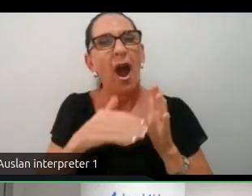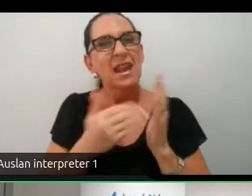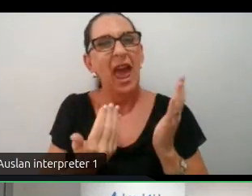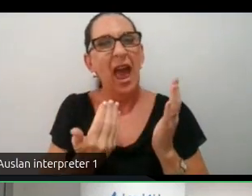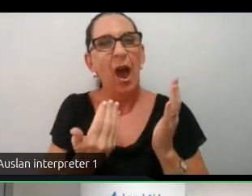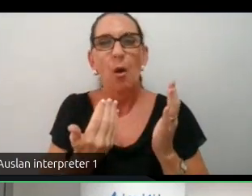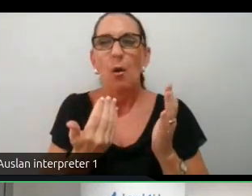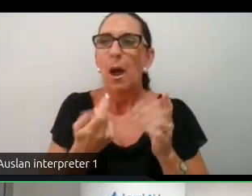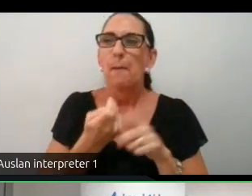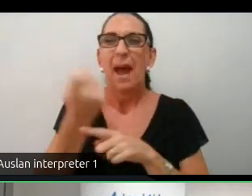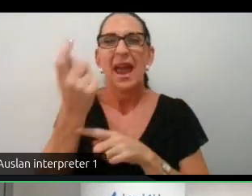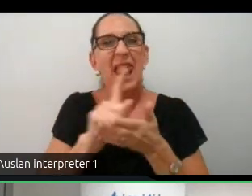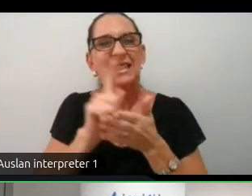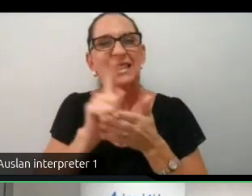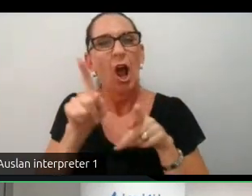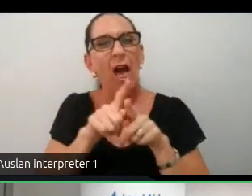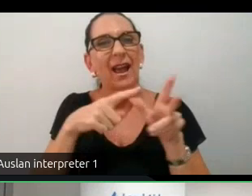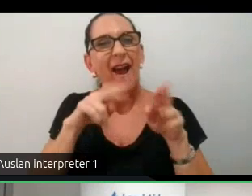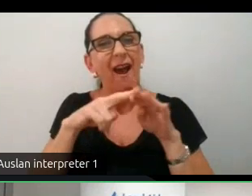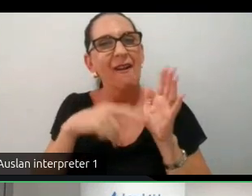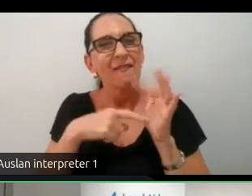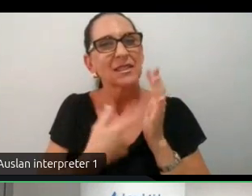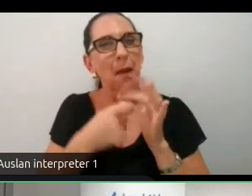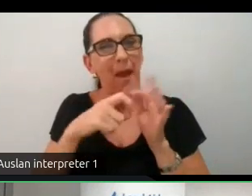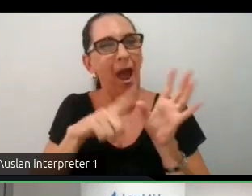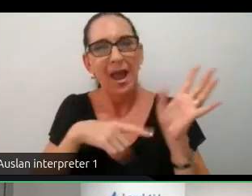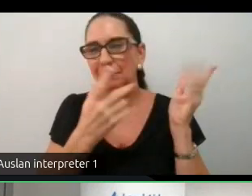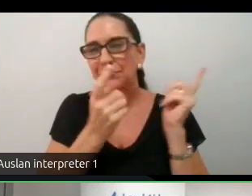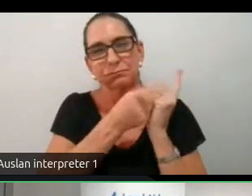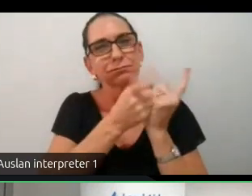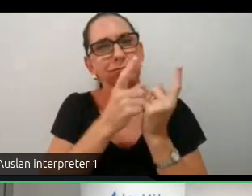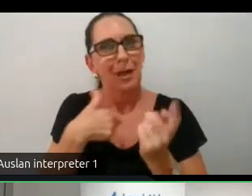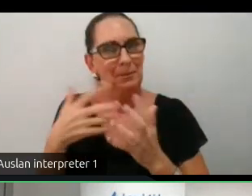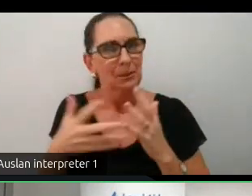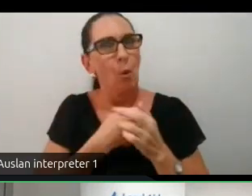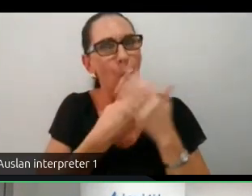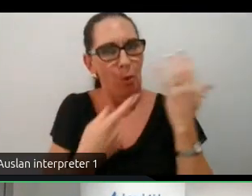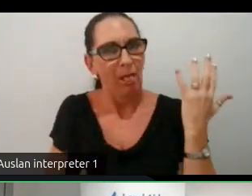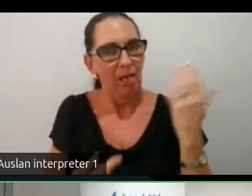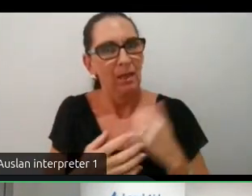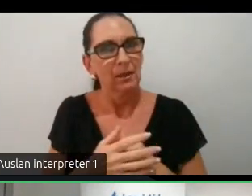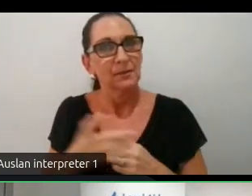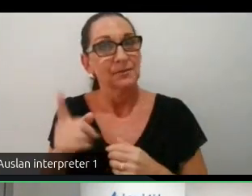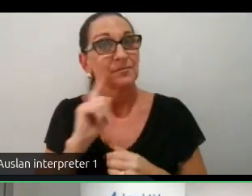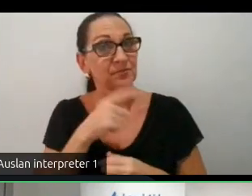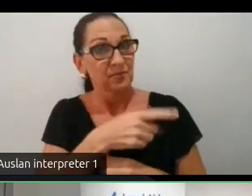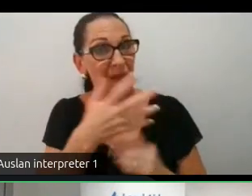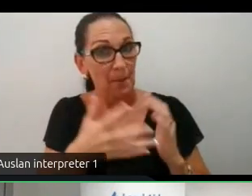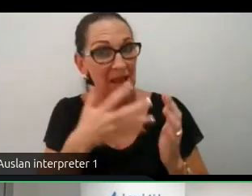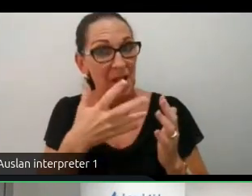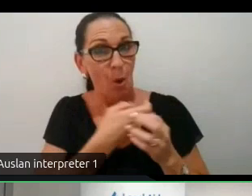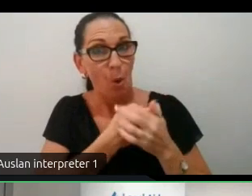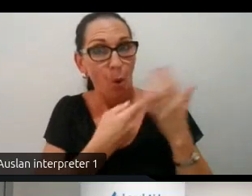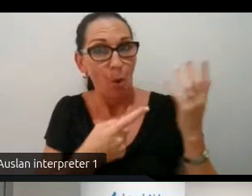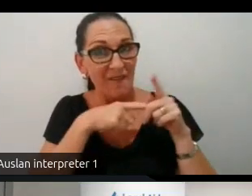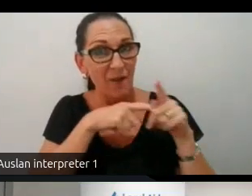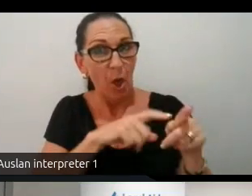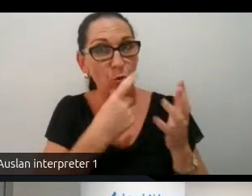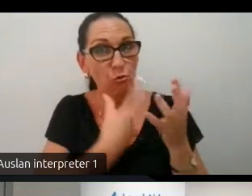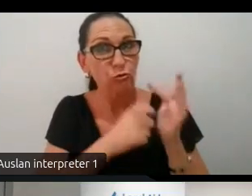later Afterpay type loans. um the whole range of and all of those loans subject to the credit law.